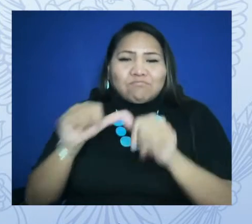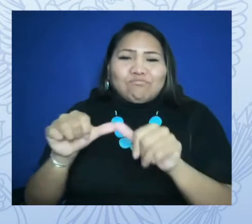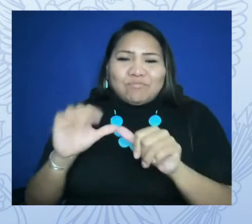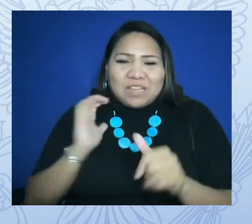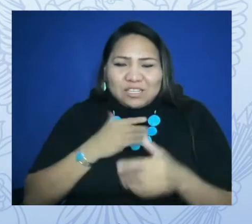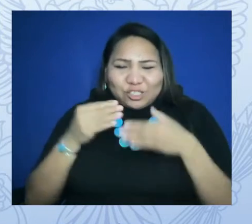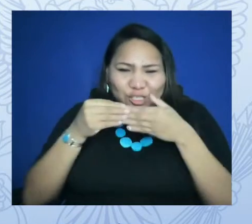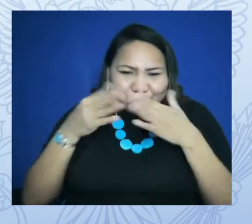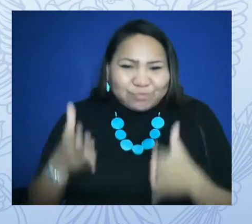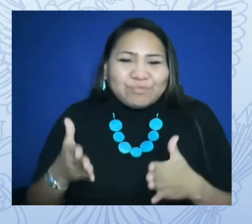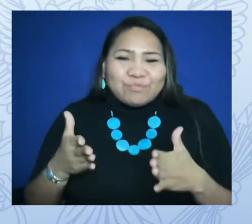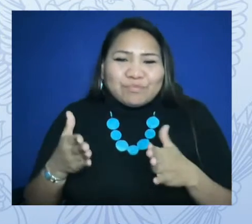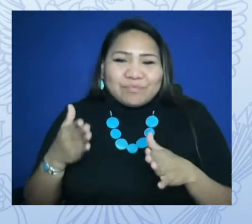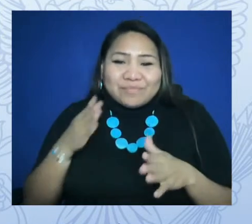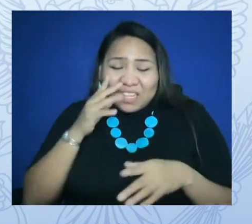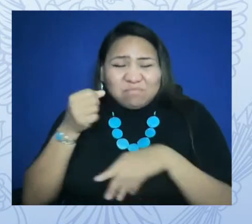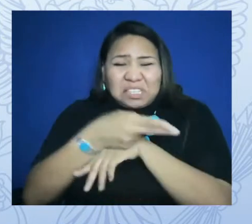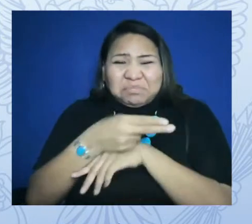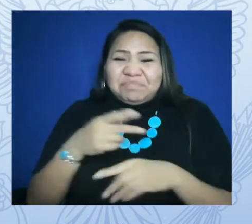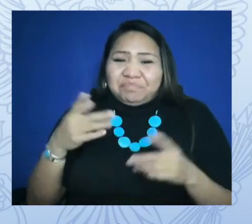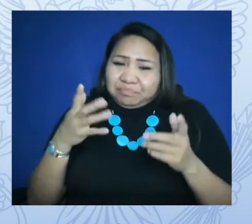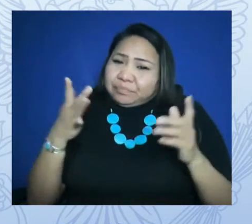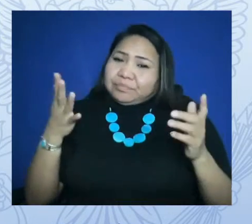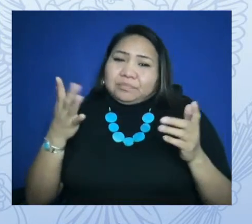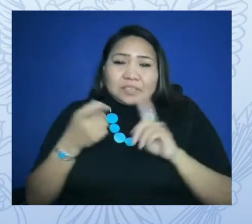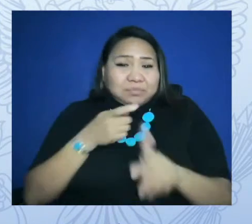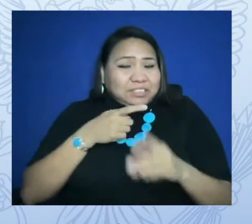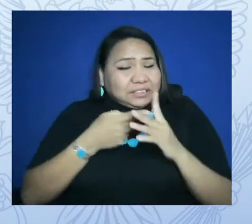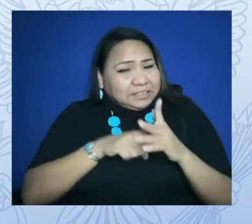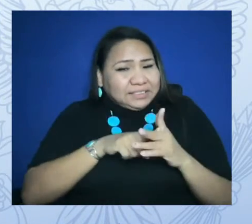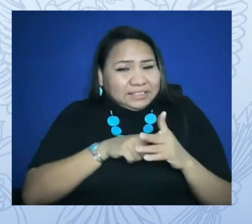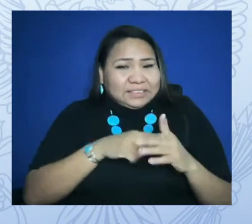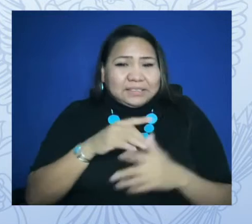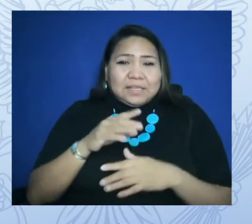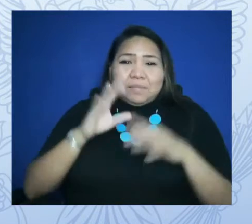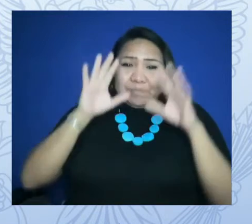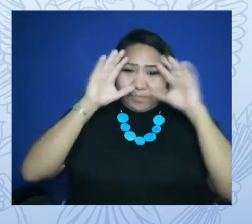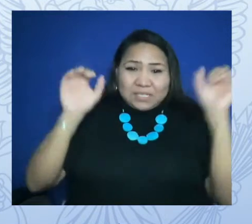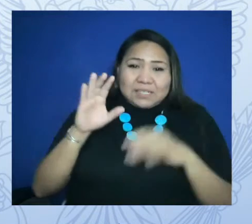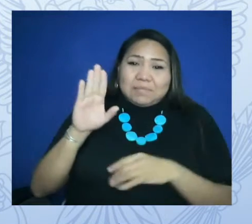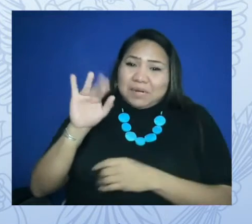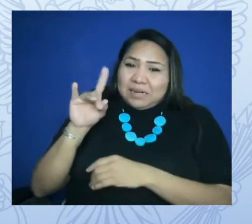President Biden charged this administration with living up to our treaty and trust responsibilities